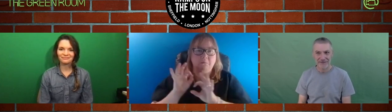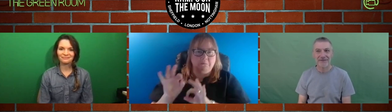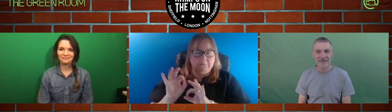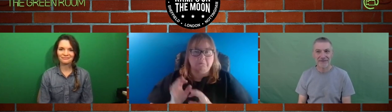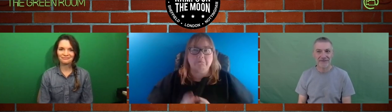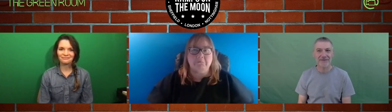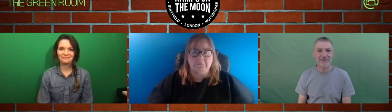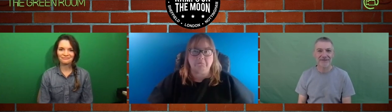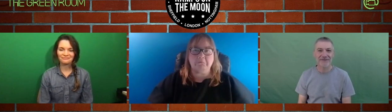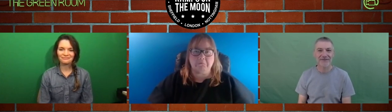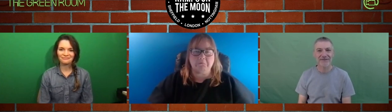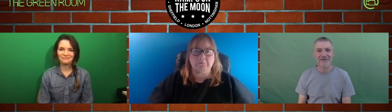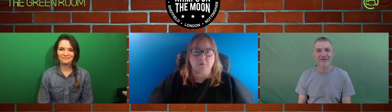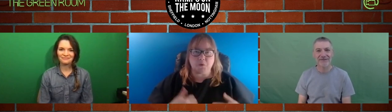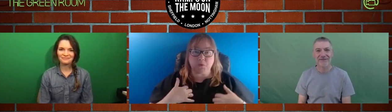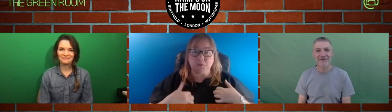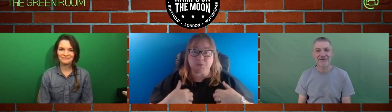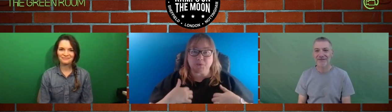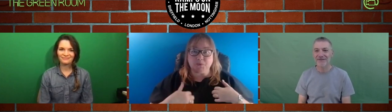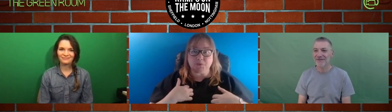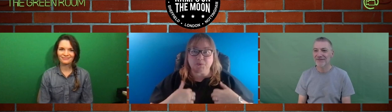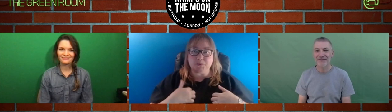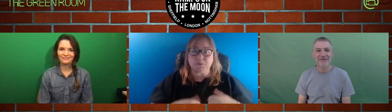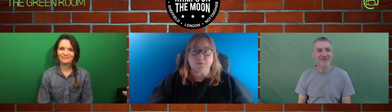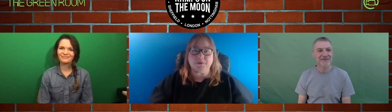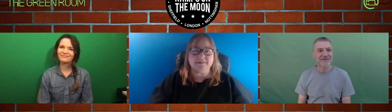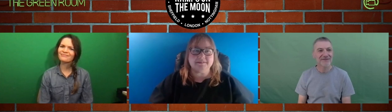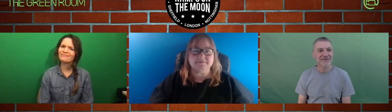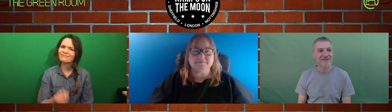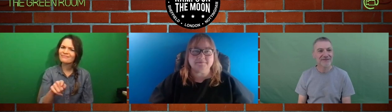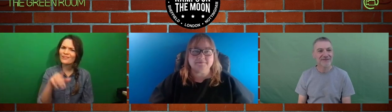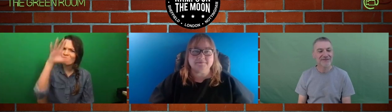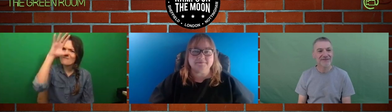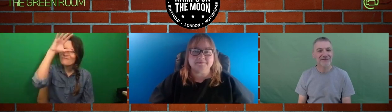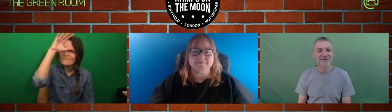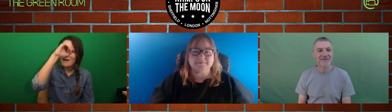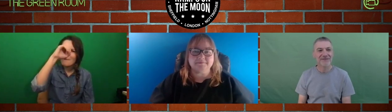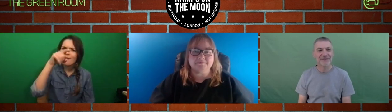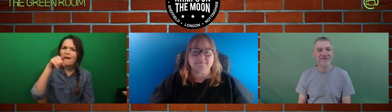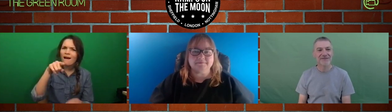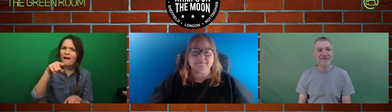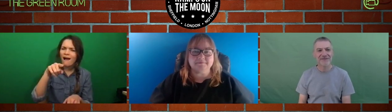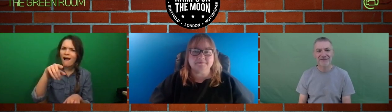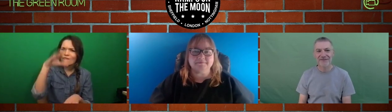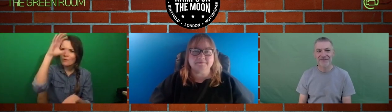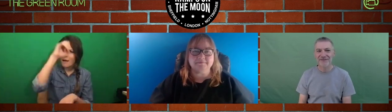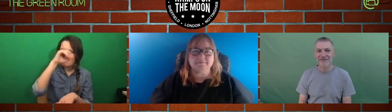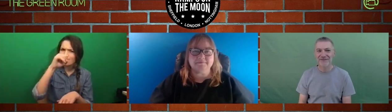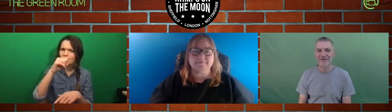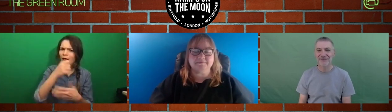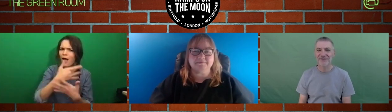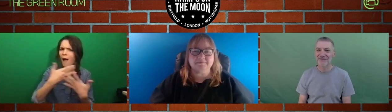Very exciting. CLE: And can you remember how many years you've worked with them or how